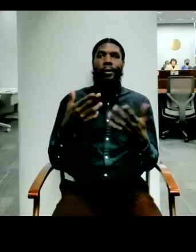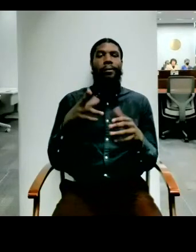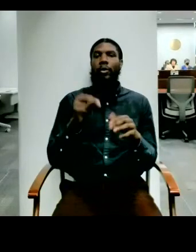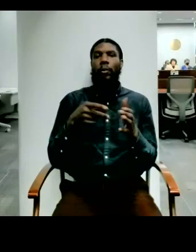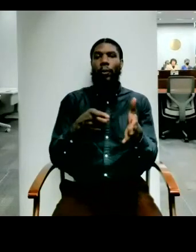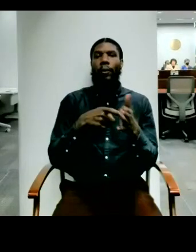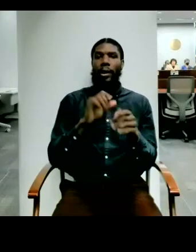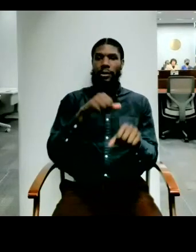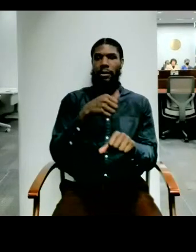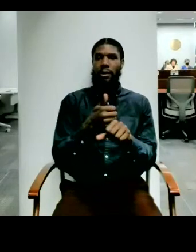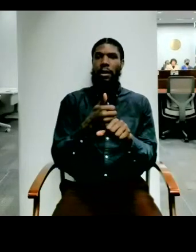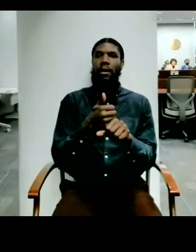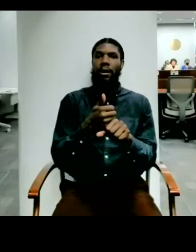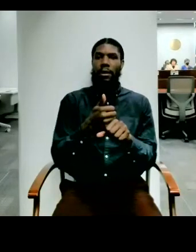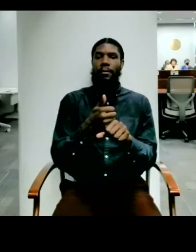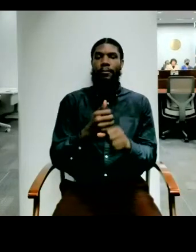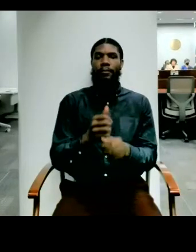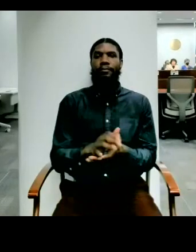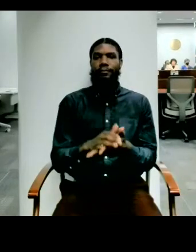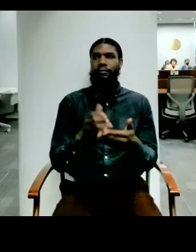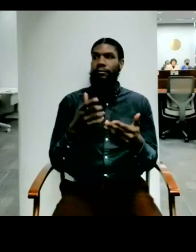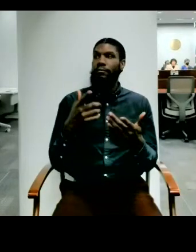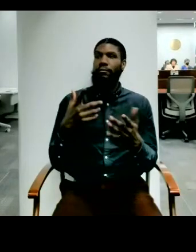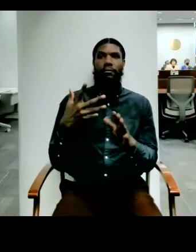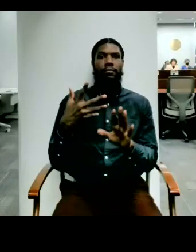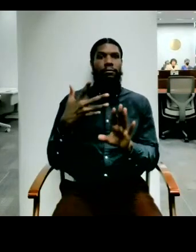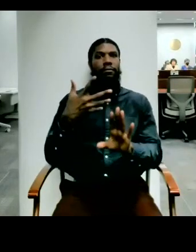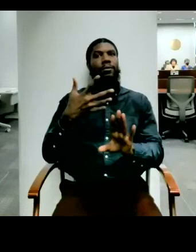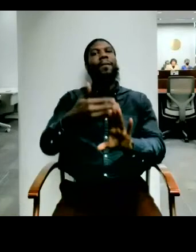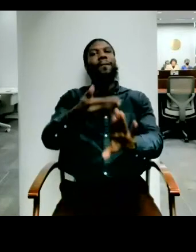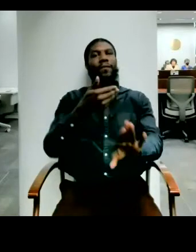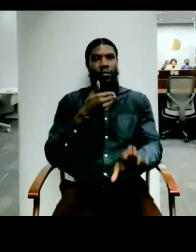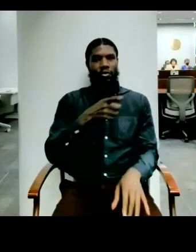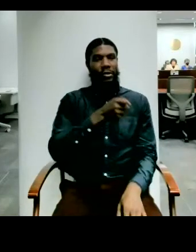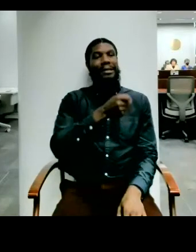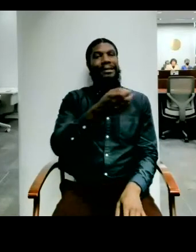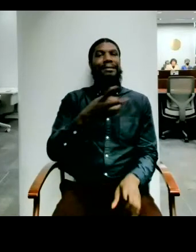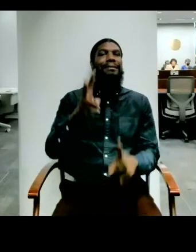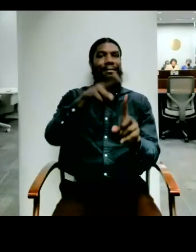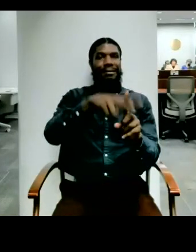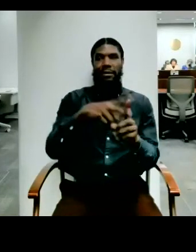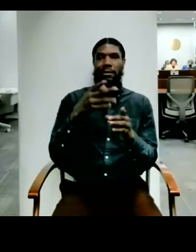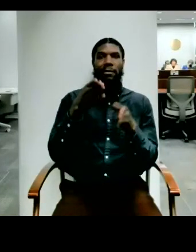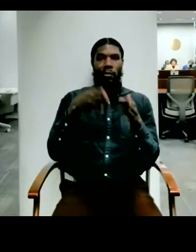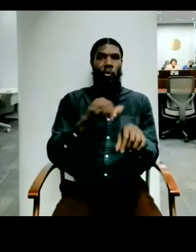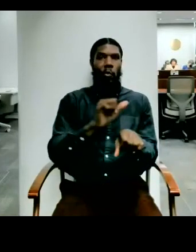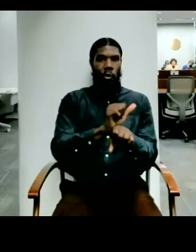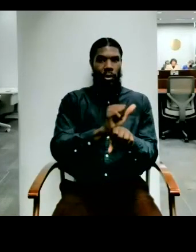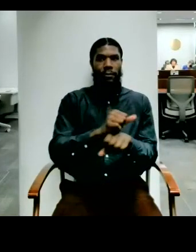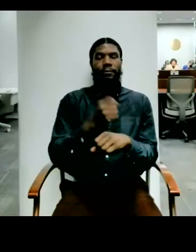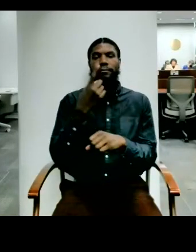established in advance of making an assignment. And so any sort of weeding out of individuals